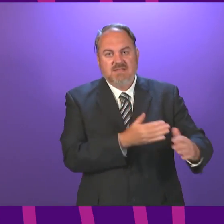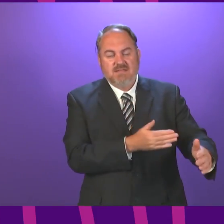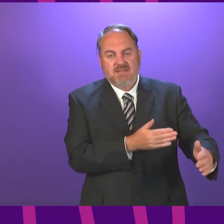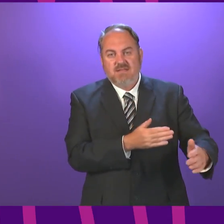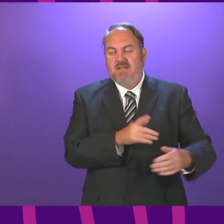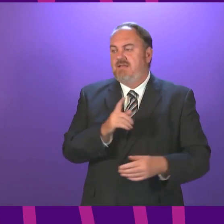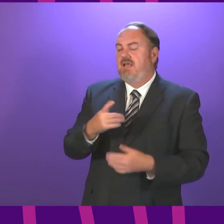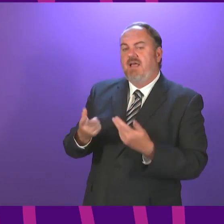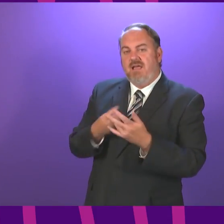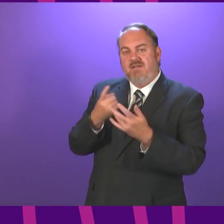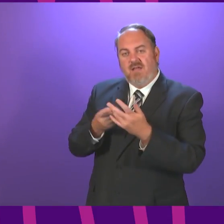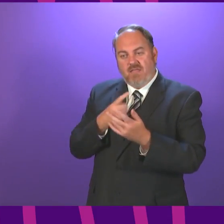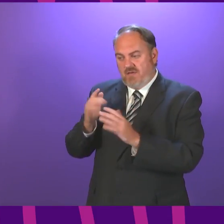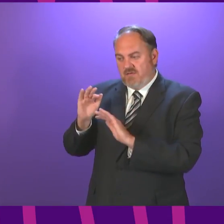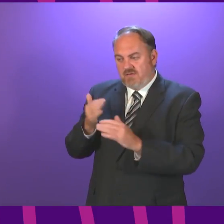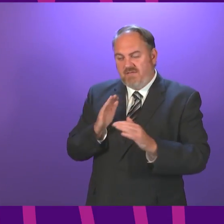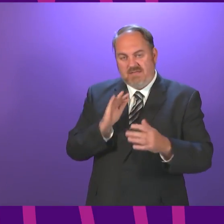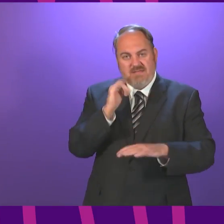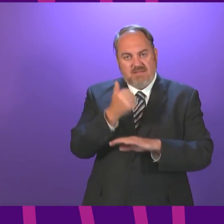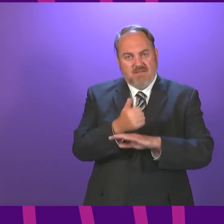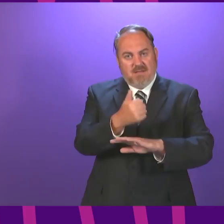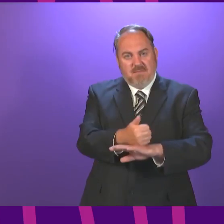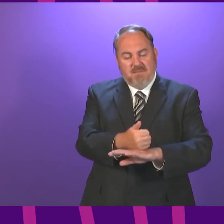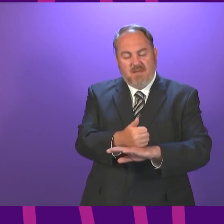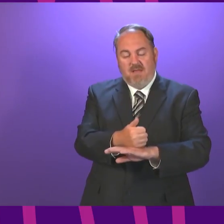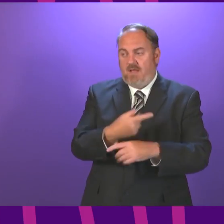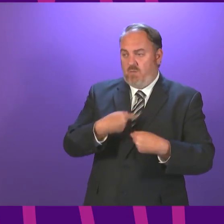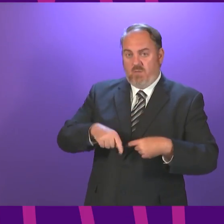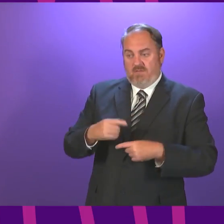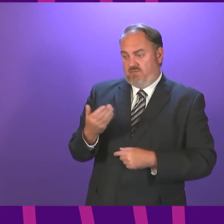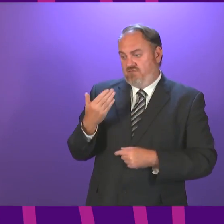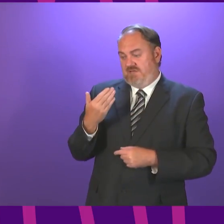medication-assisted treatment standards. For the first time, we have published new standards,